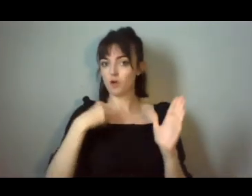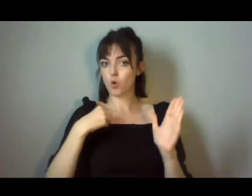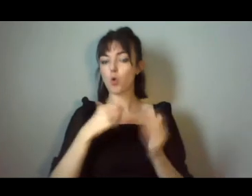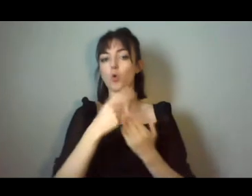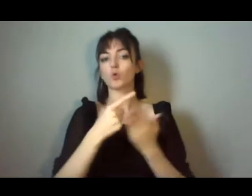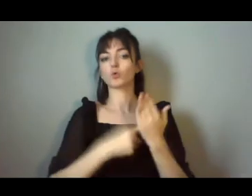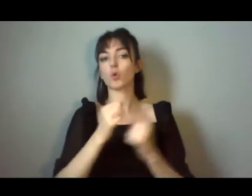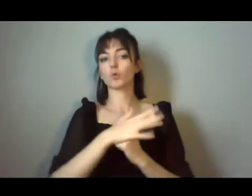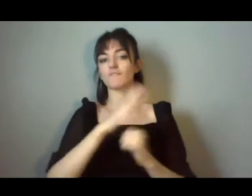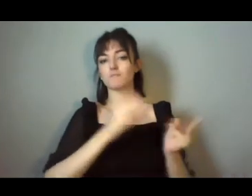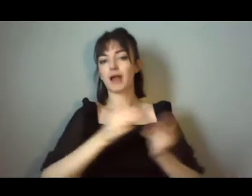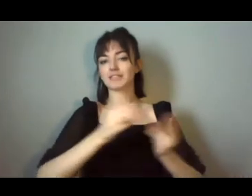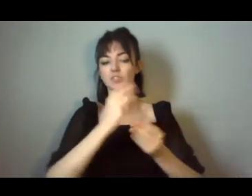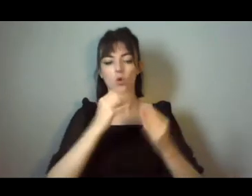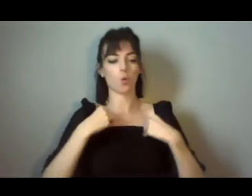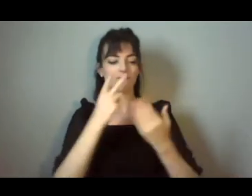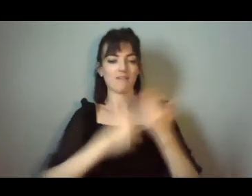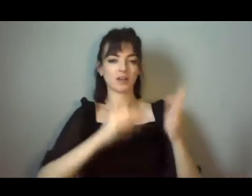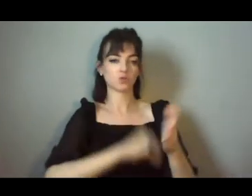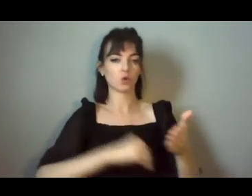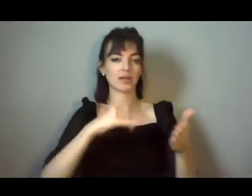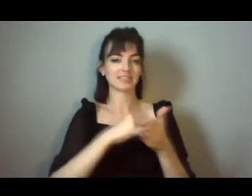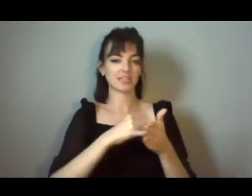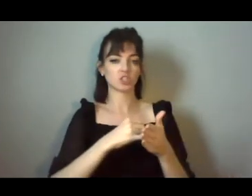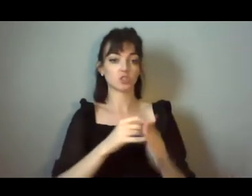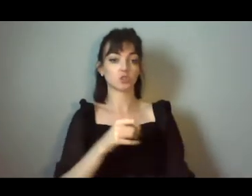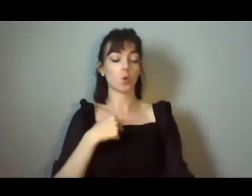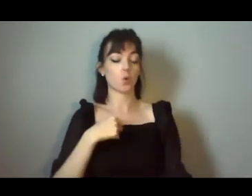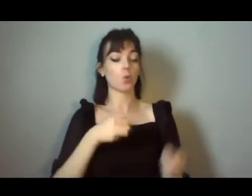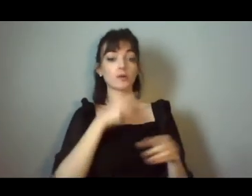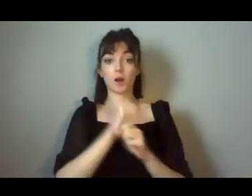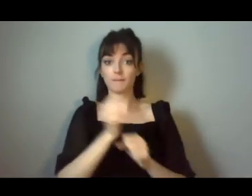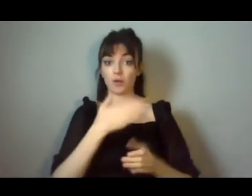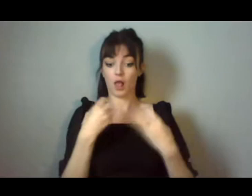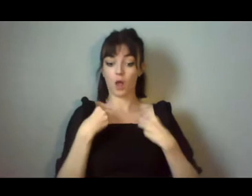as an organisation, so I think from the point of view of our own sector and our own preparation,